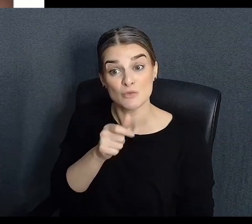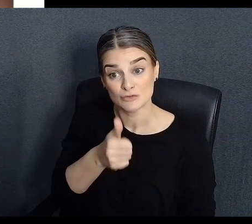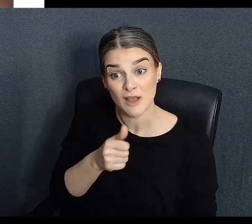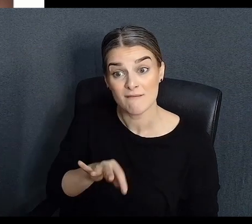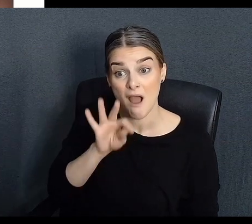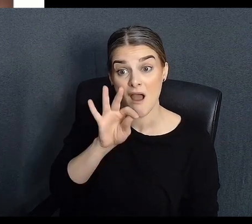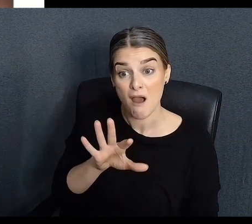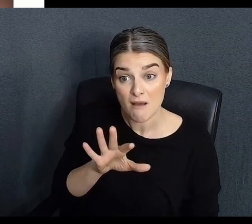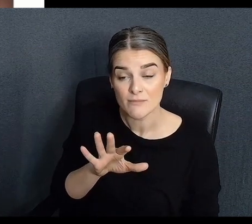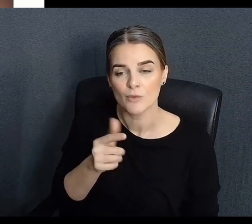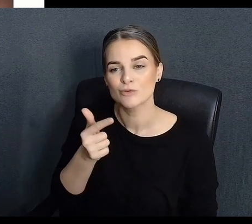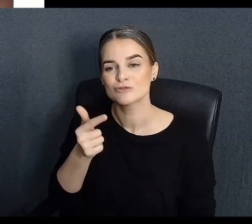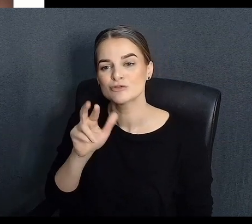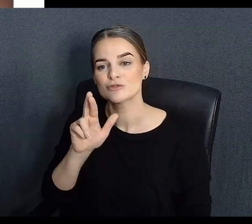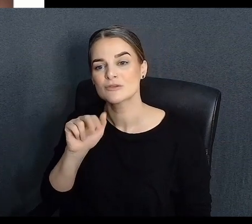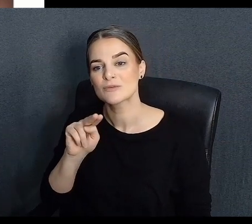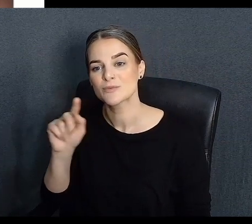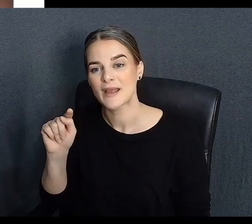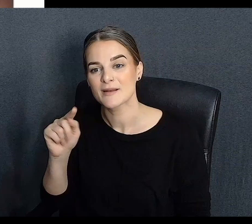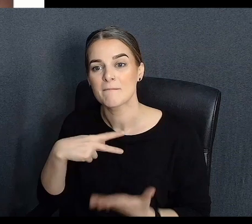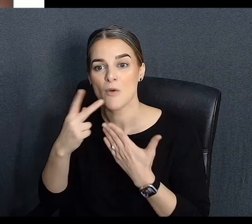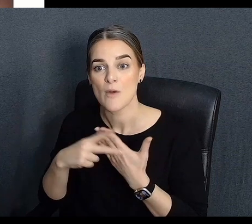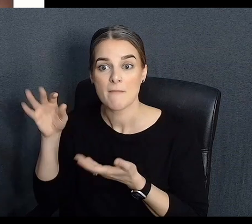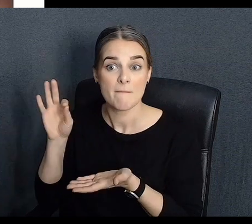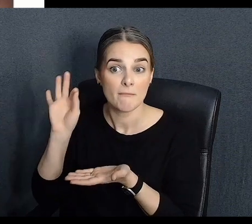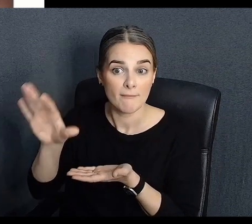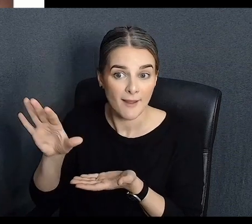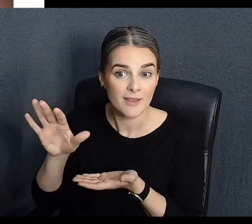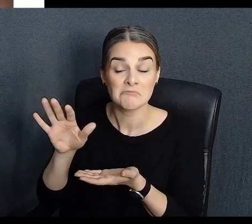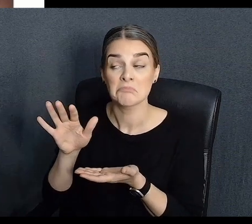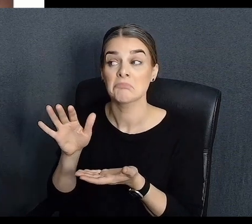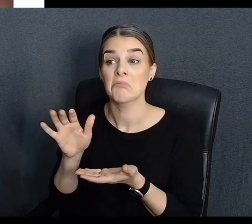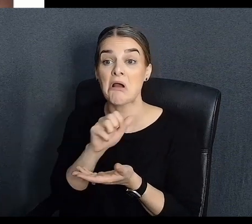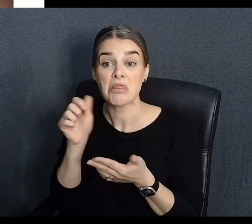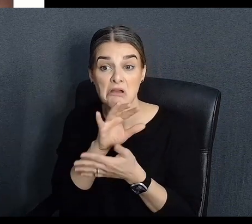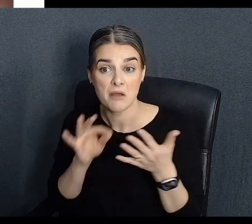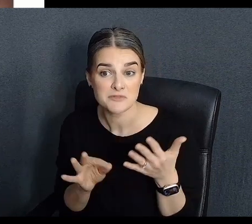or through a grant program, or other avenues, you don't necessarily need to go through all